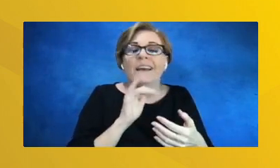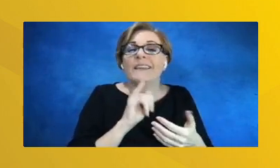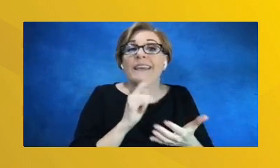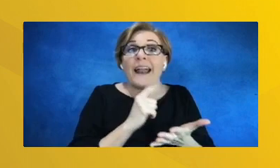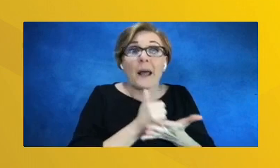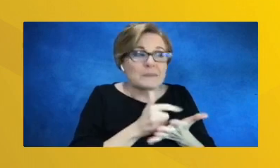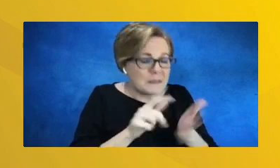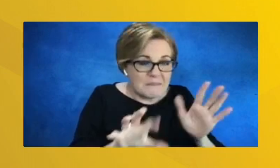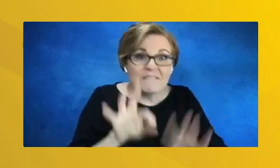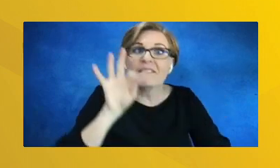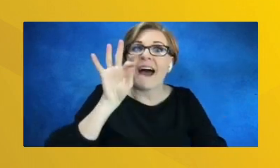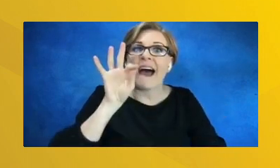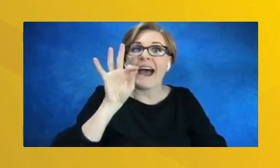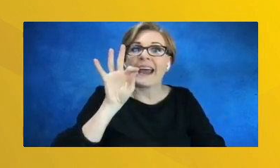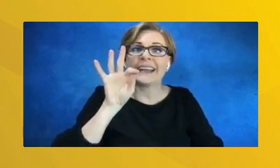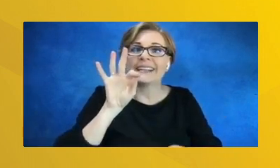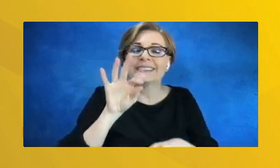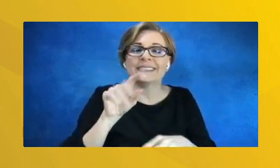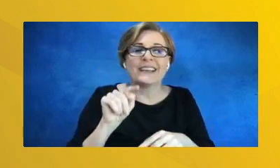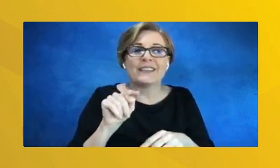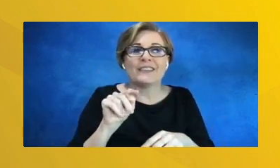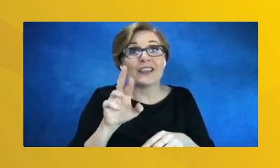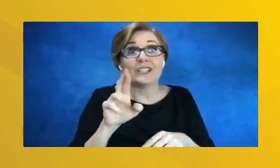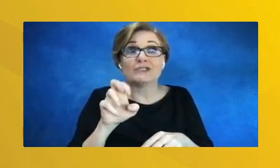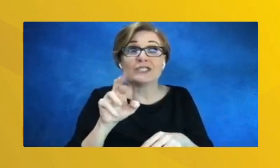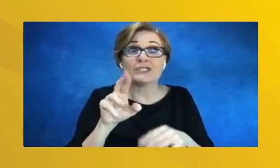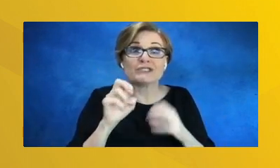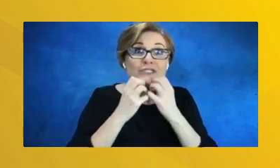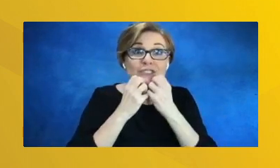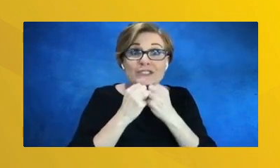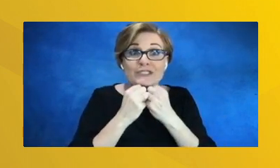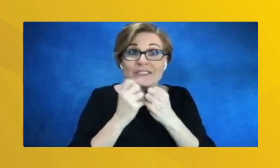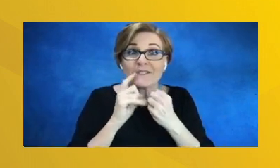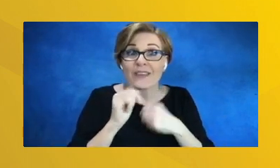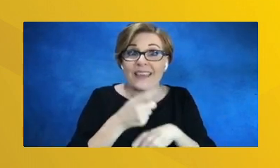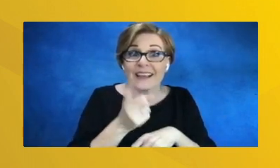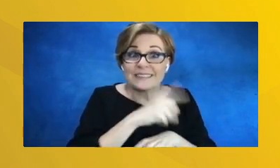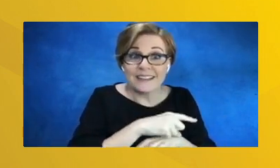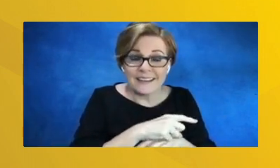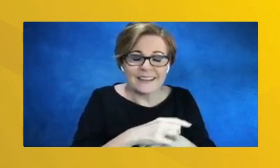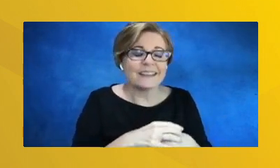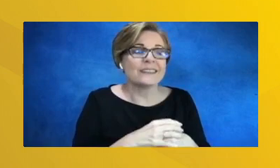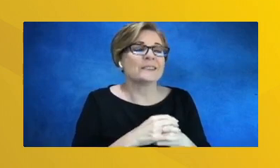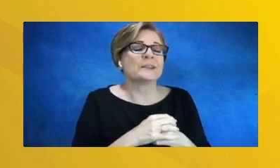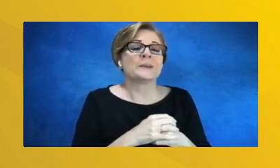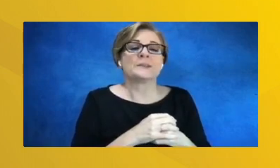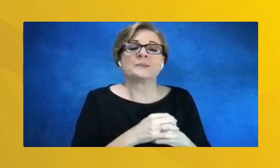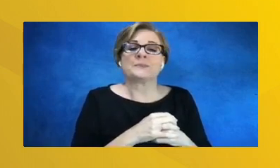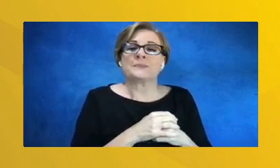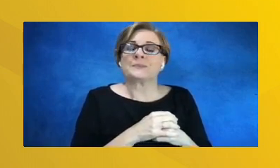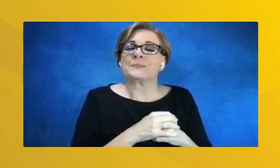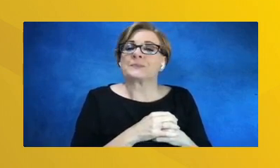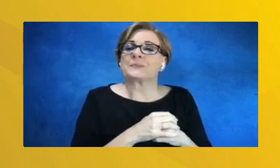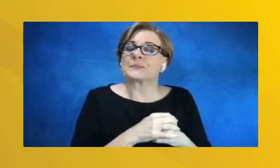looking at that day and the treasure from the specific museum.